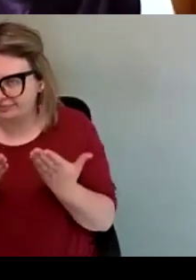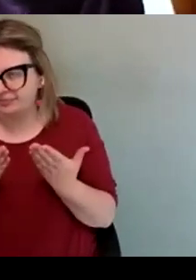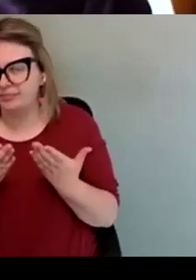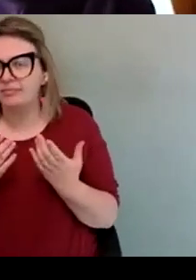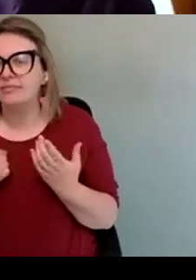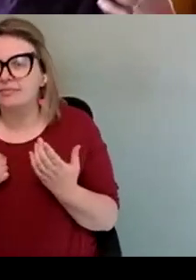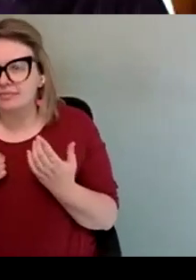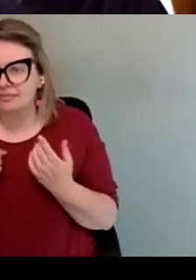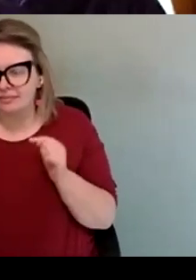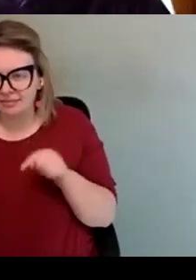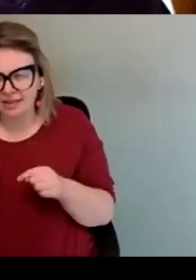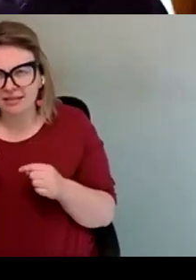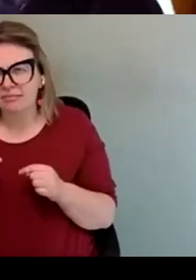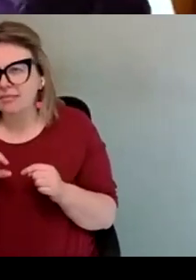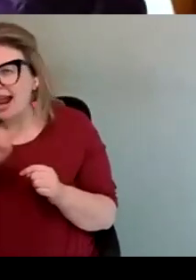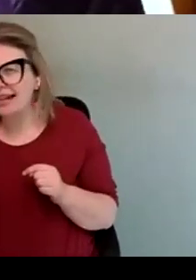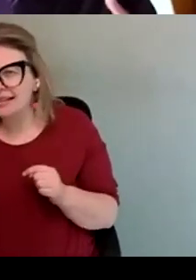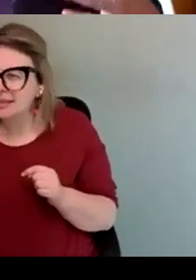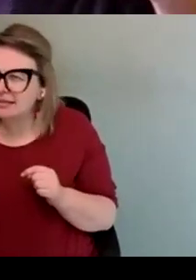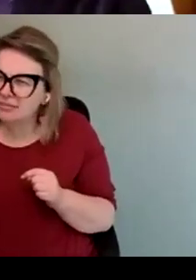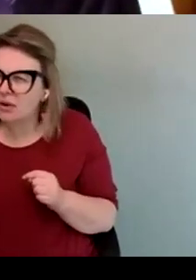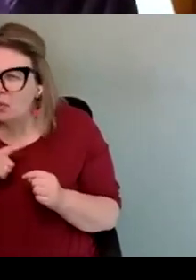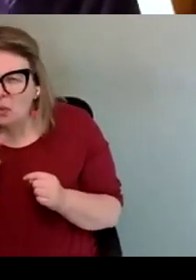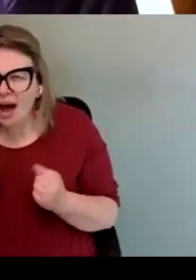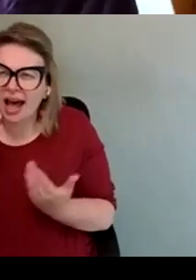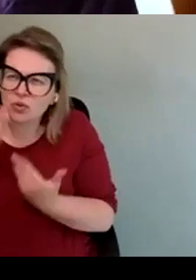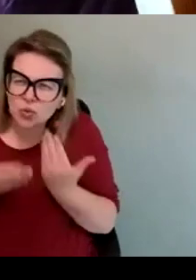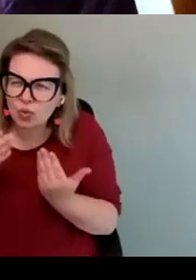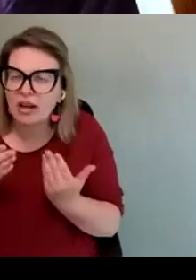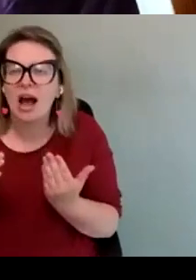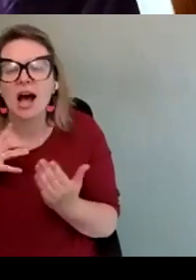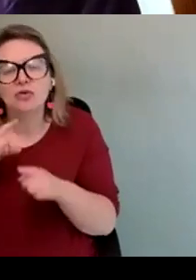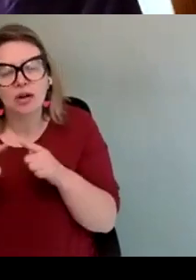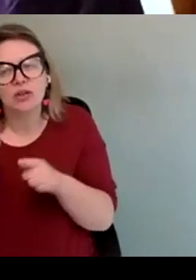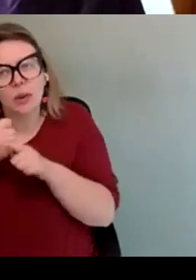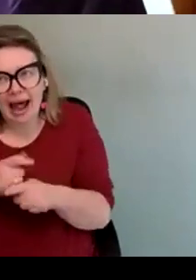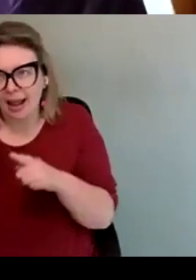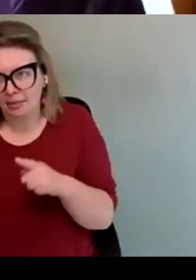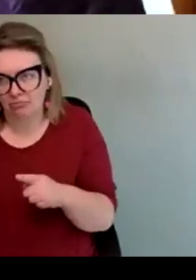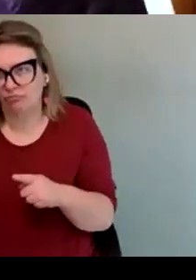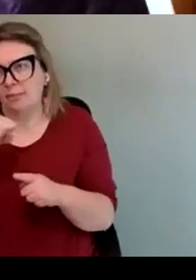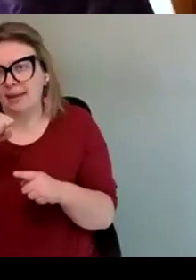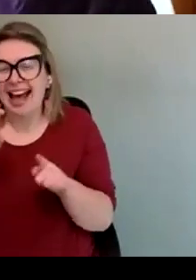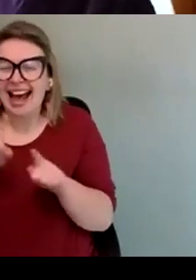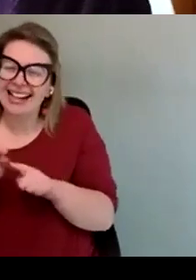It's like, why is it storybook? It's just a way to anchor some of the learnings that we'll have today, and it's fun.